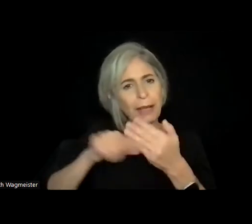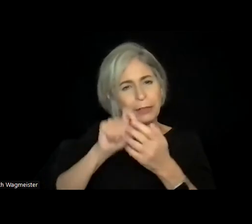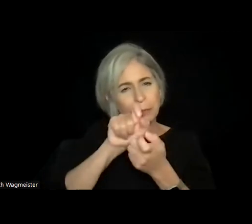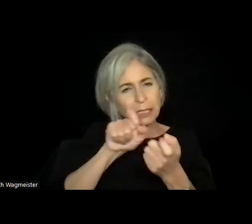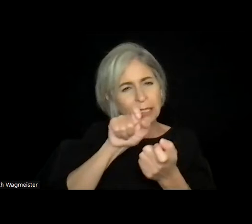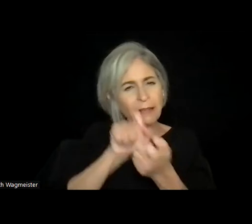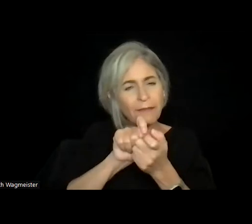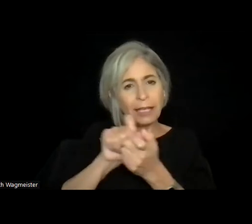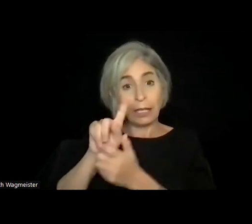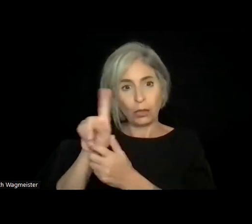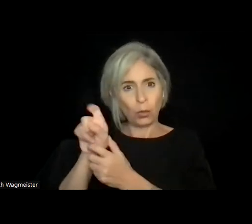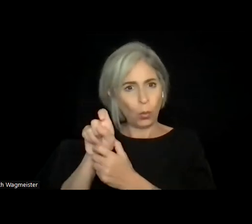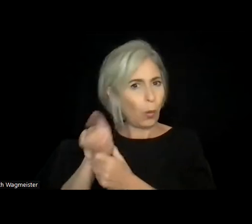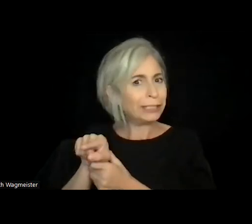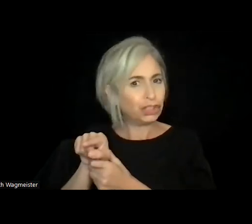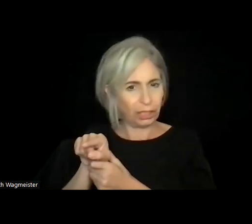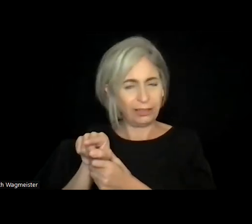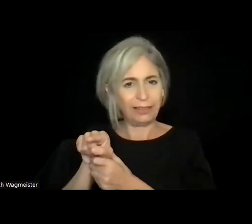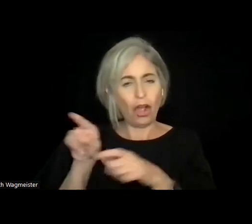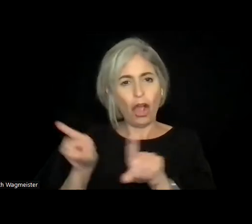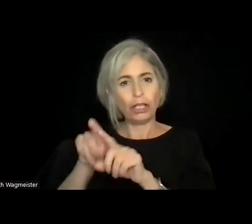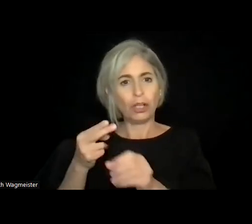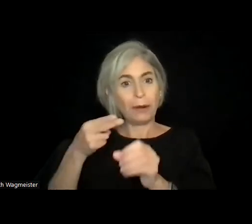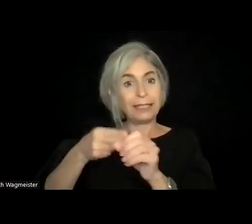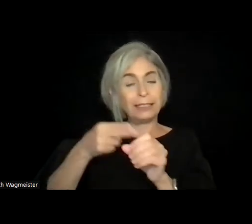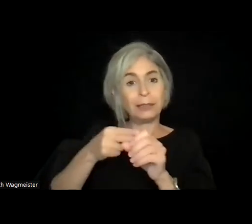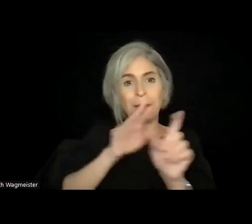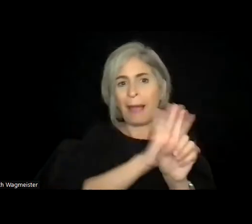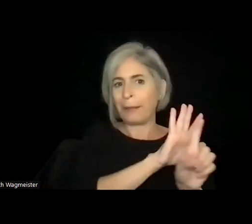discovery. To do this, we want to focus